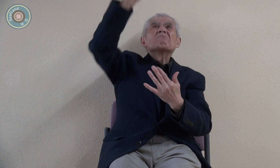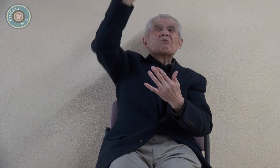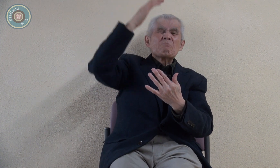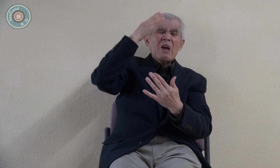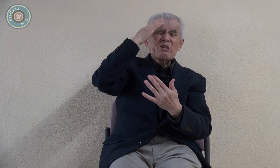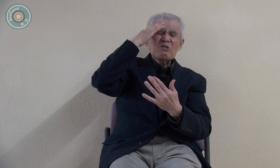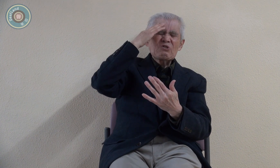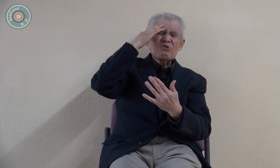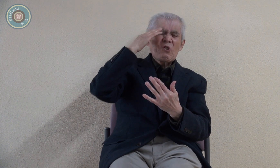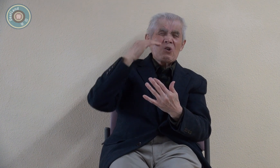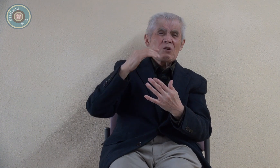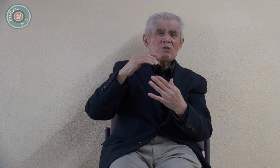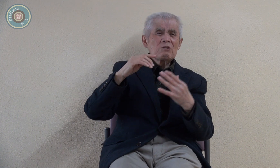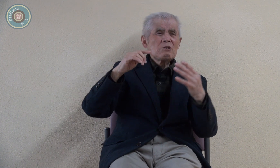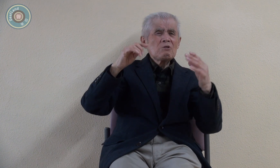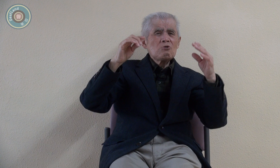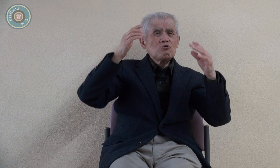And the sky was filled with black smoke